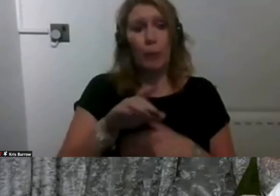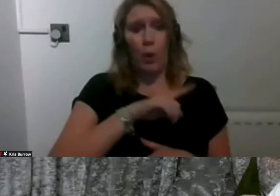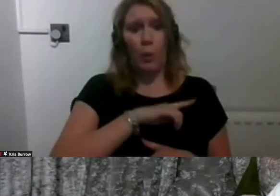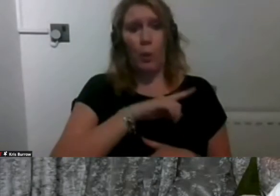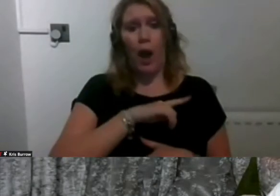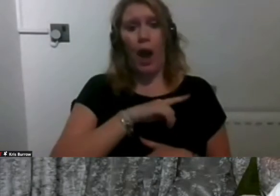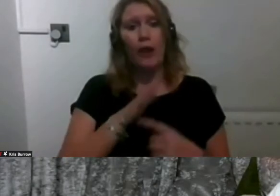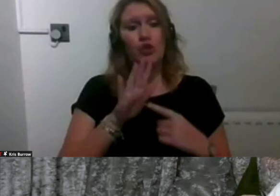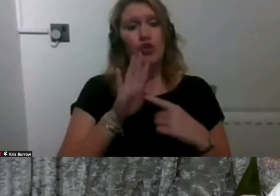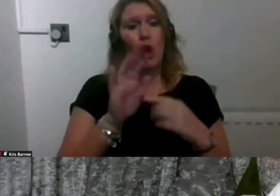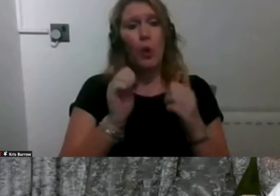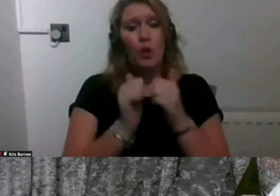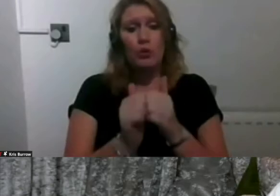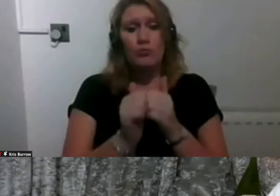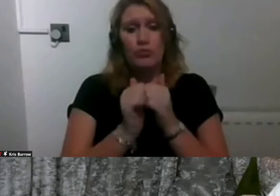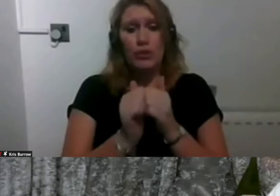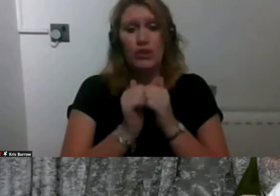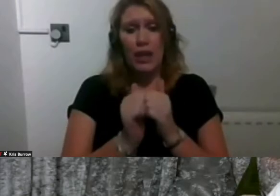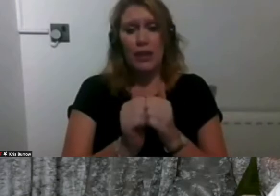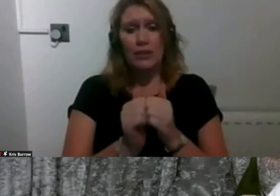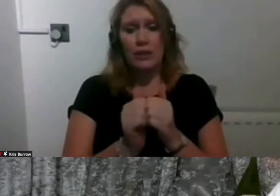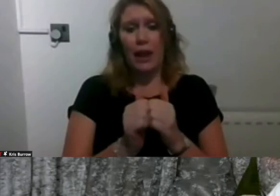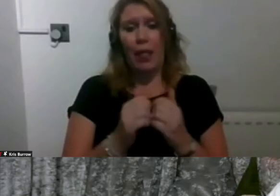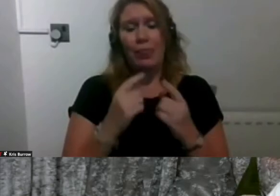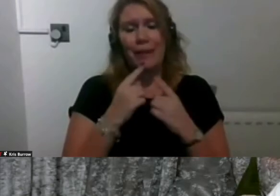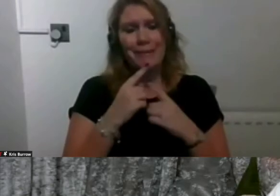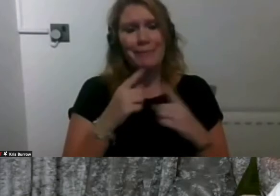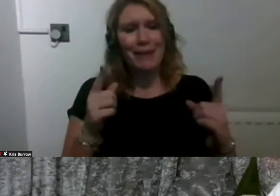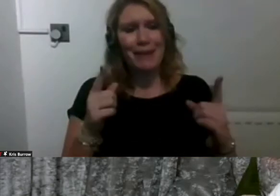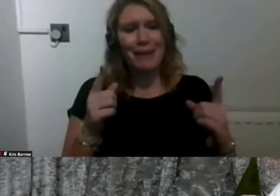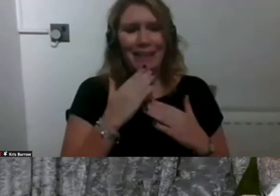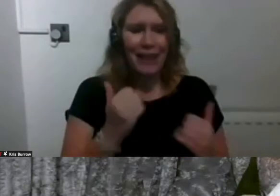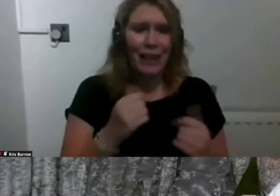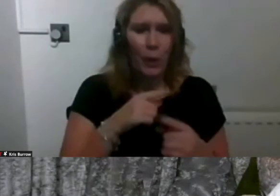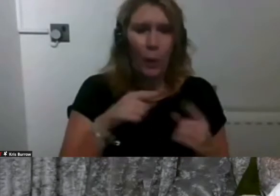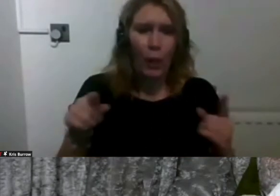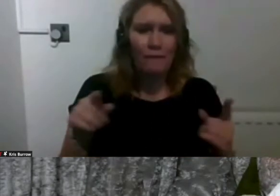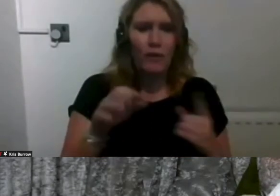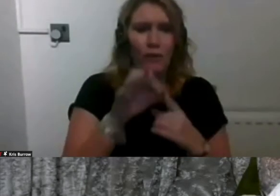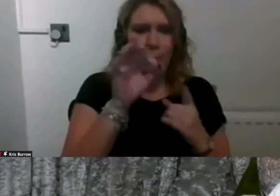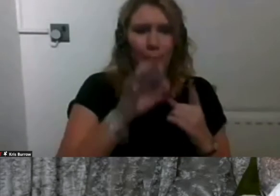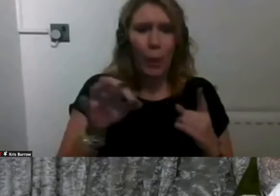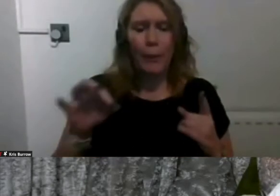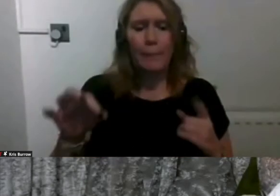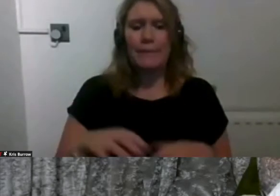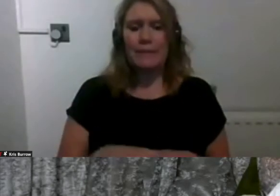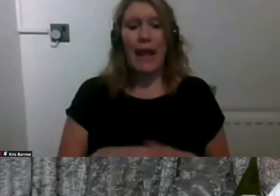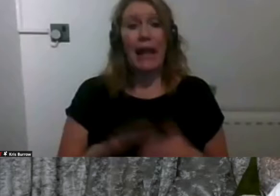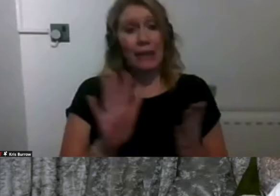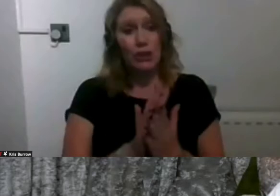you want to us, to wave at me if you do.